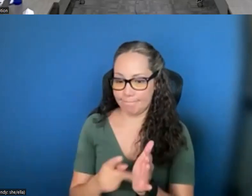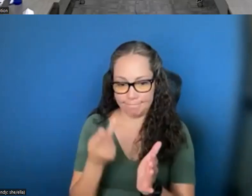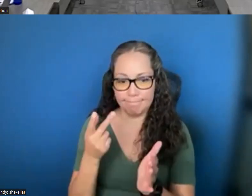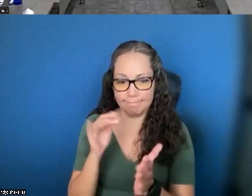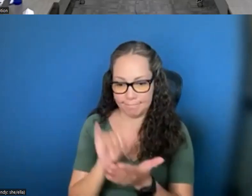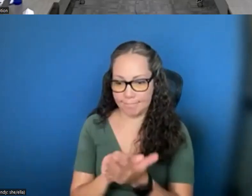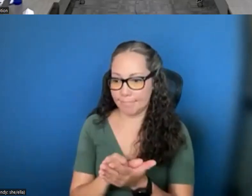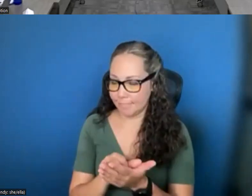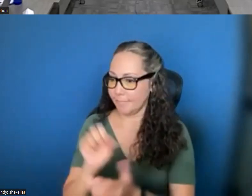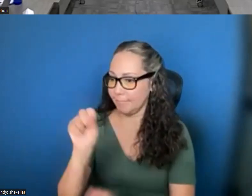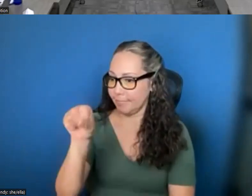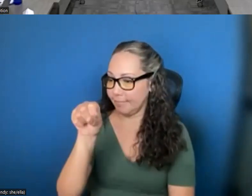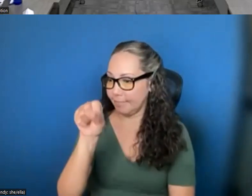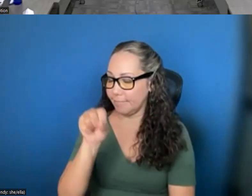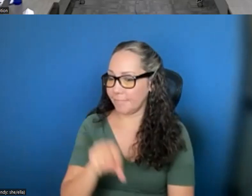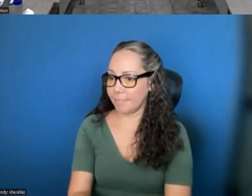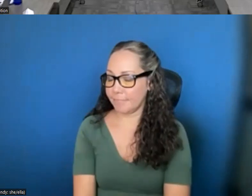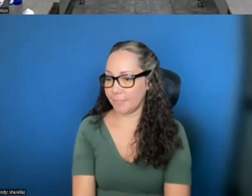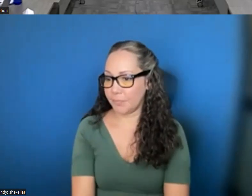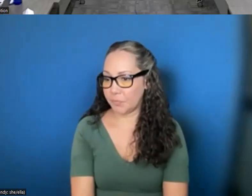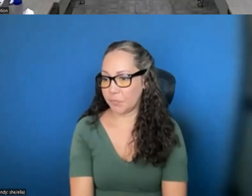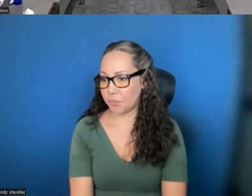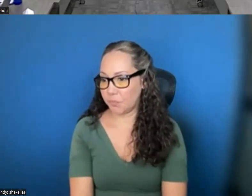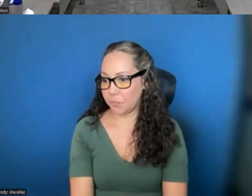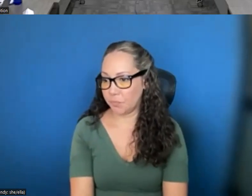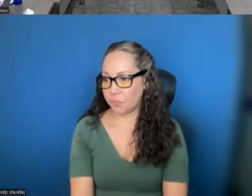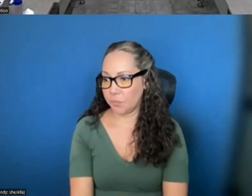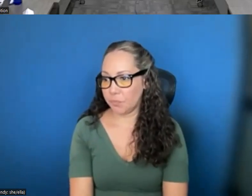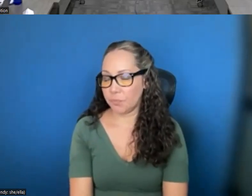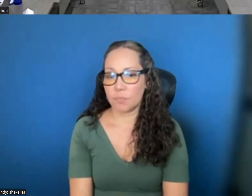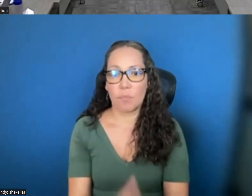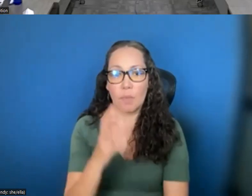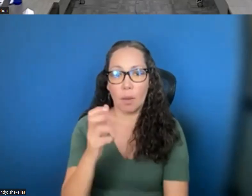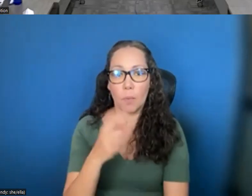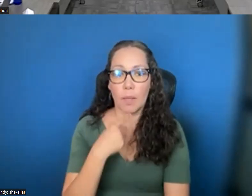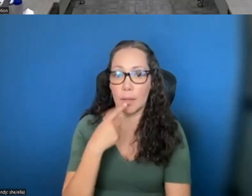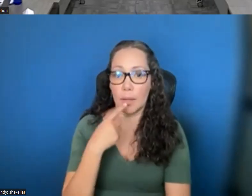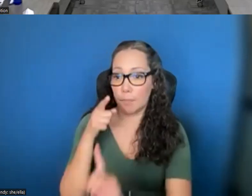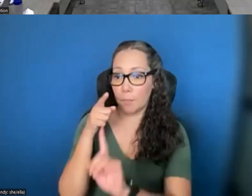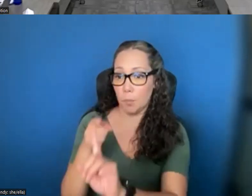and just again uh you know I want to point to our guiding principles which I really really